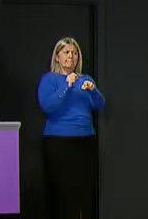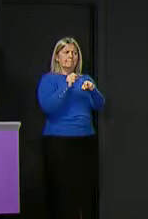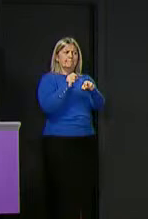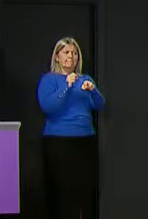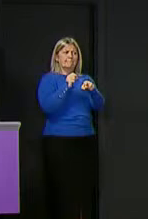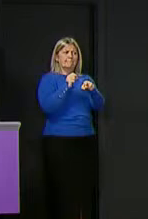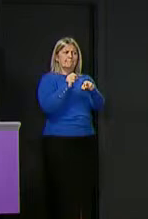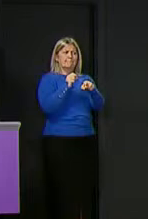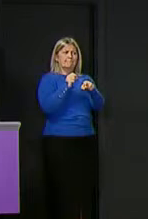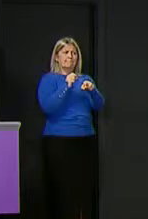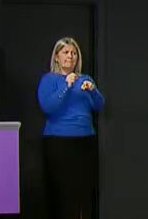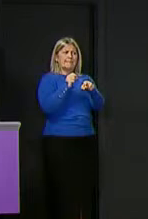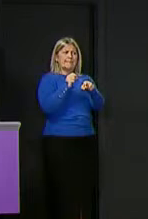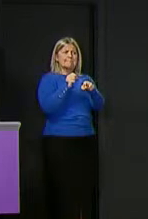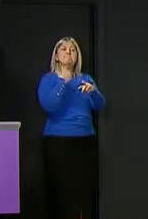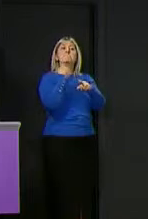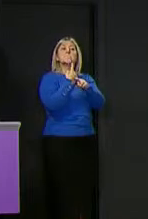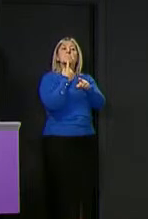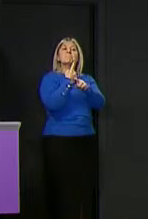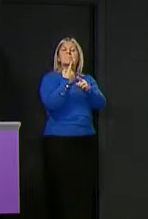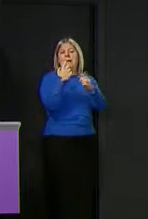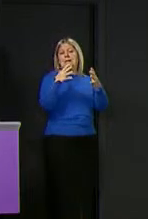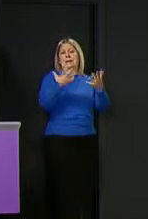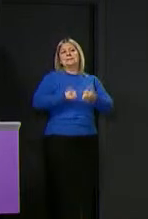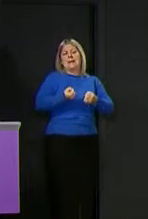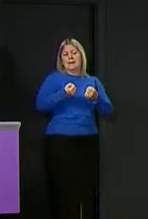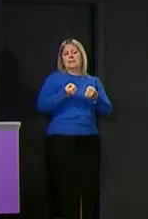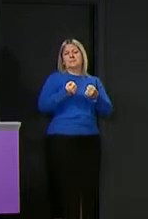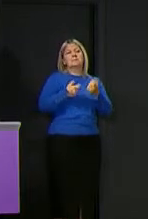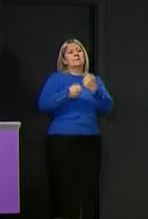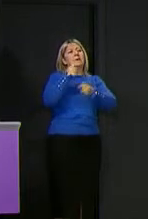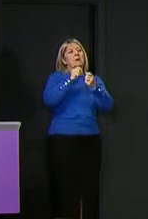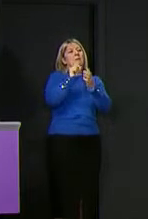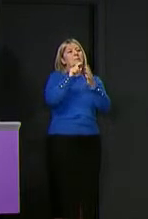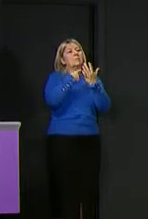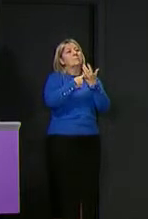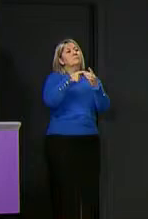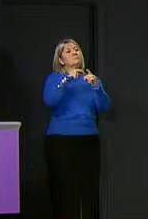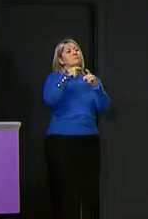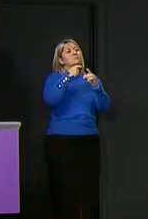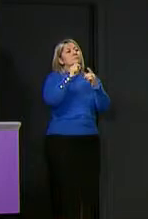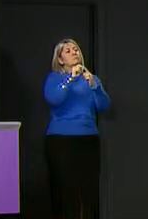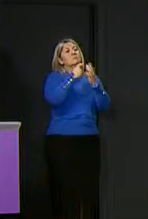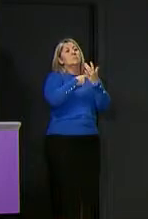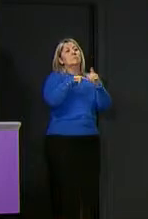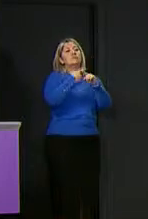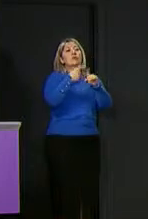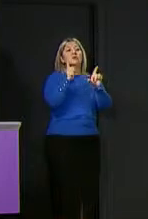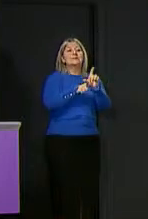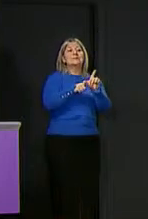that cannot attend the Commons because of medical or public health reasons related to the pandemic.